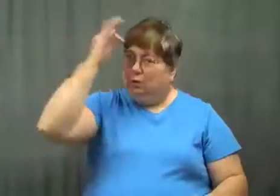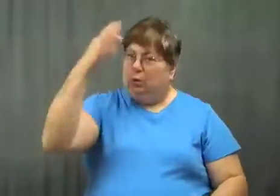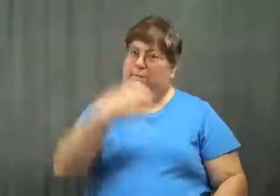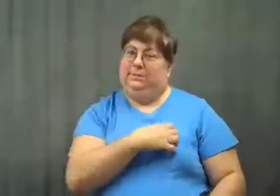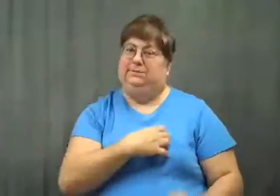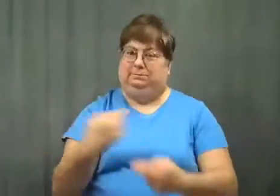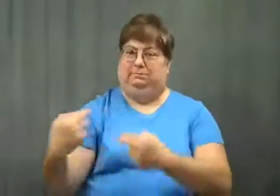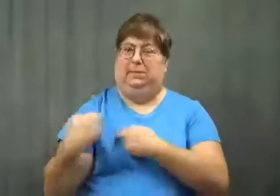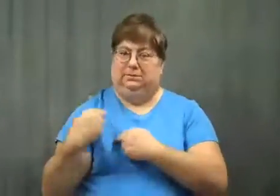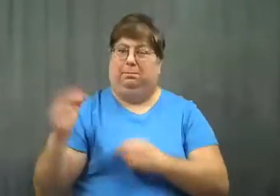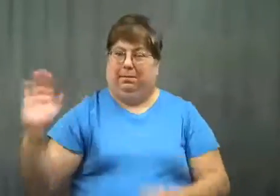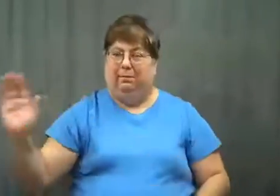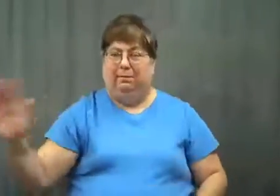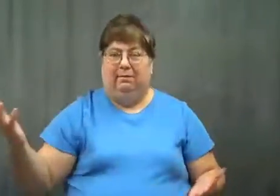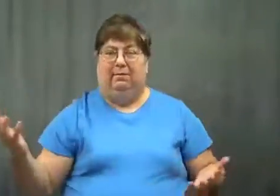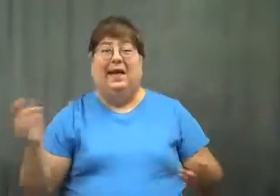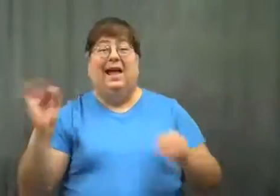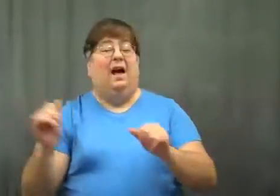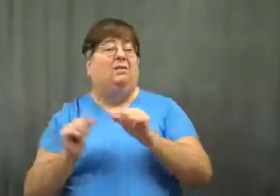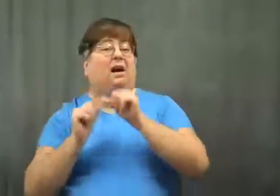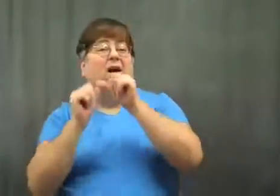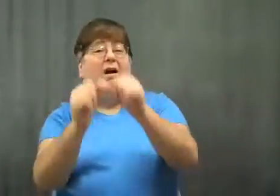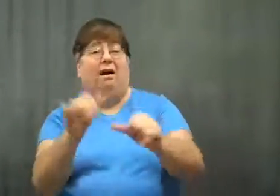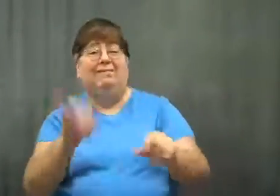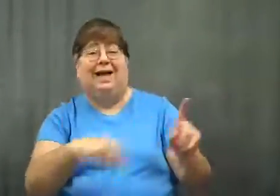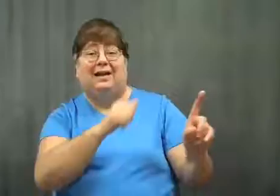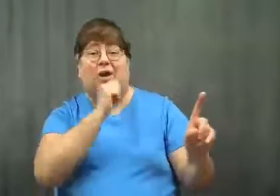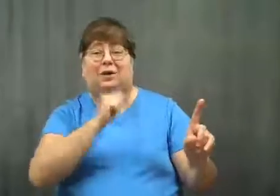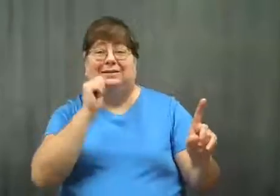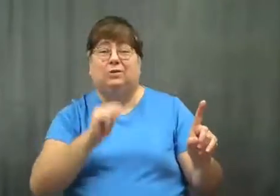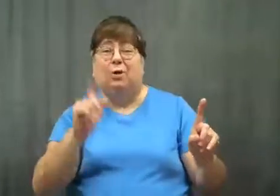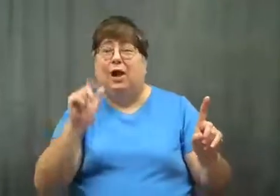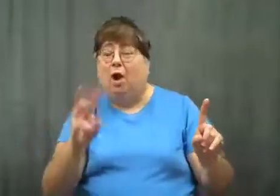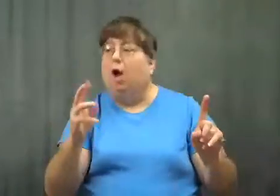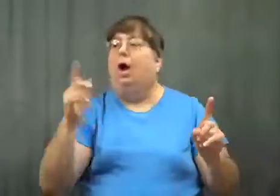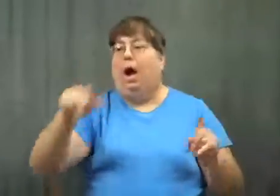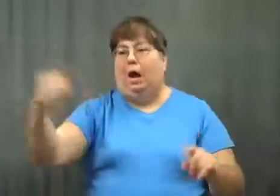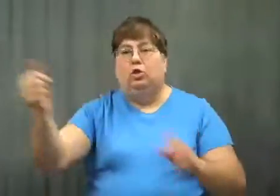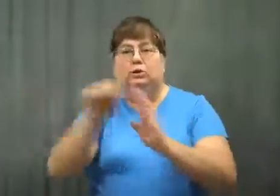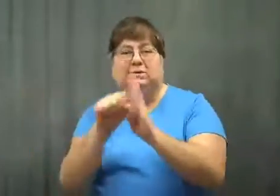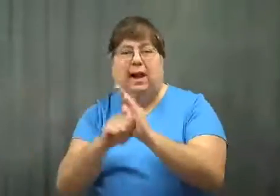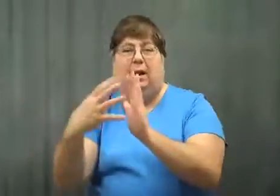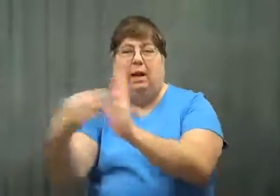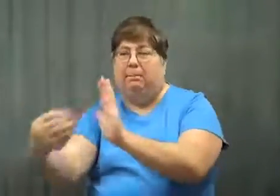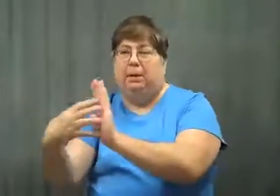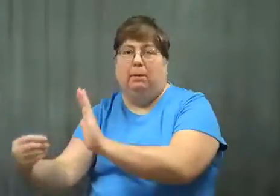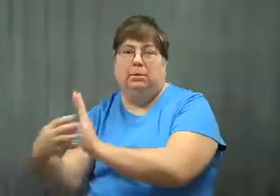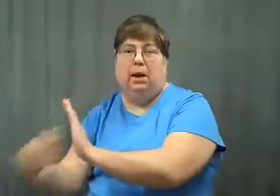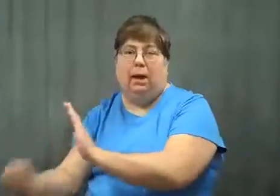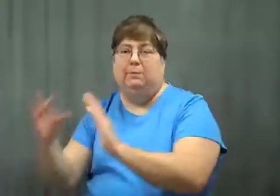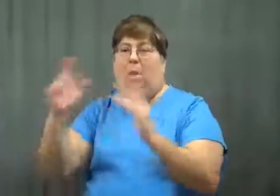This is the federal police agency’s responsibility.” In addition, if the law is allowed to stand, other states will copy it.